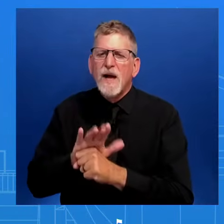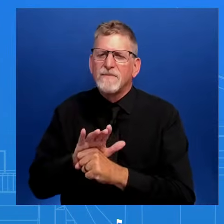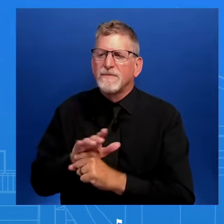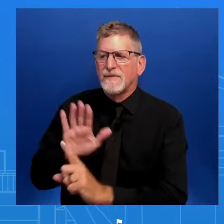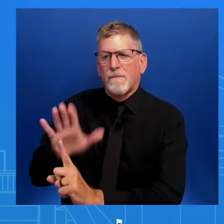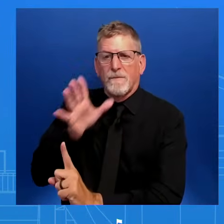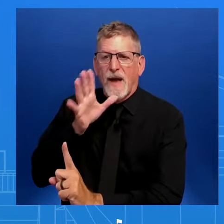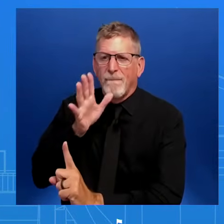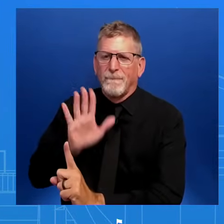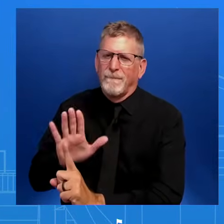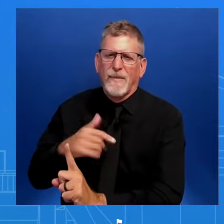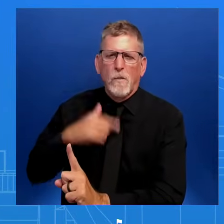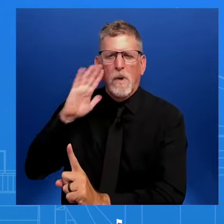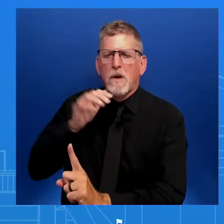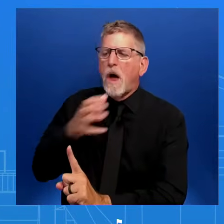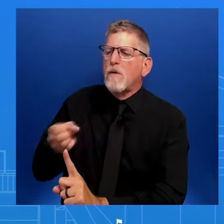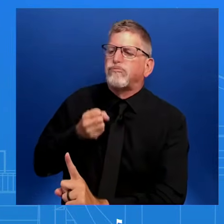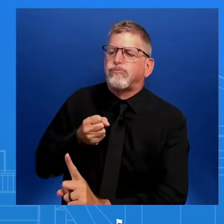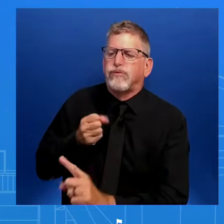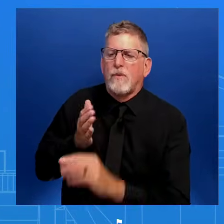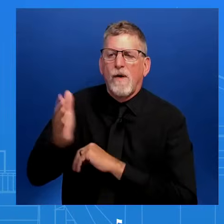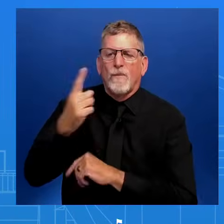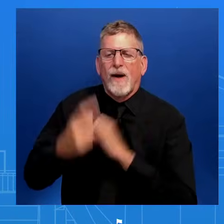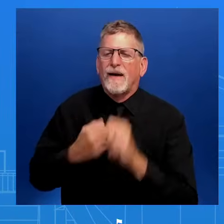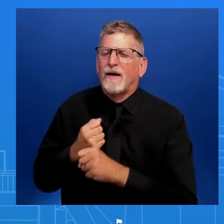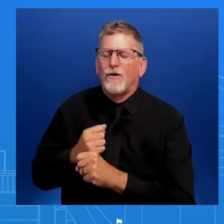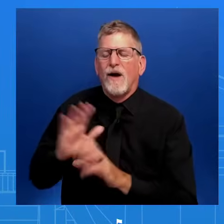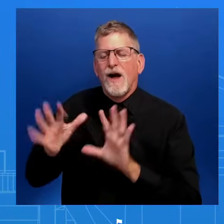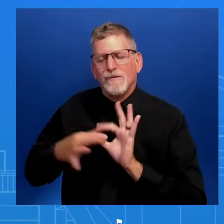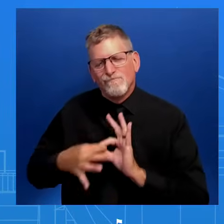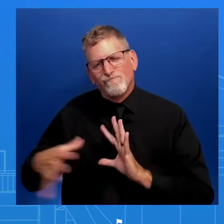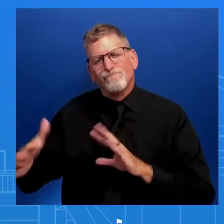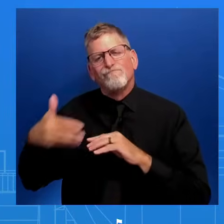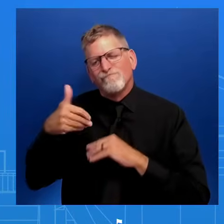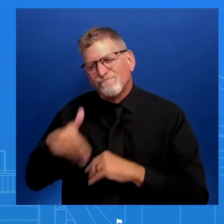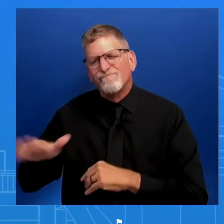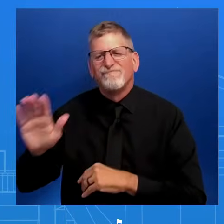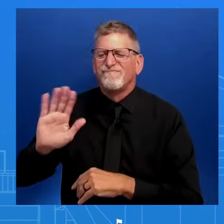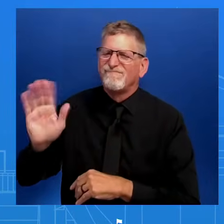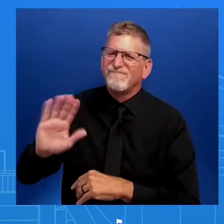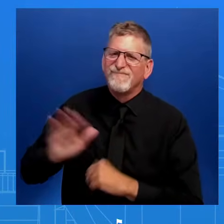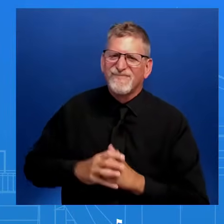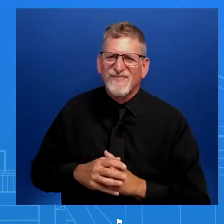Are you aware of any such regular contacts? And is there any involvement